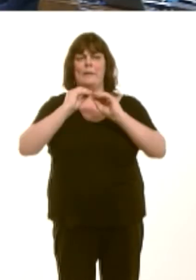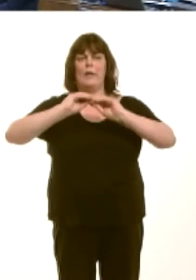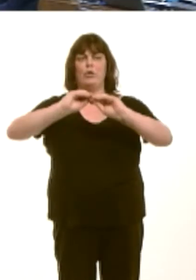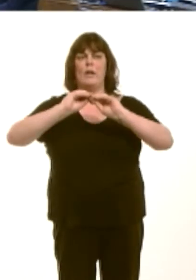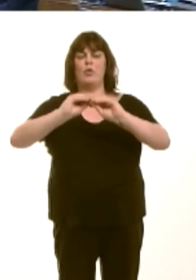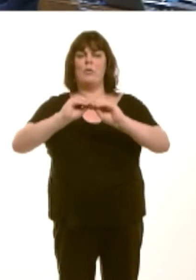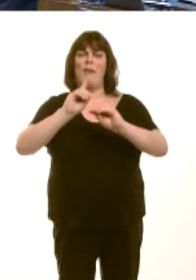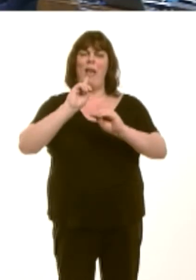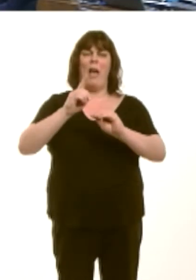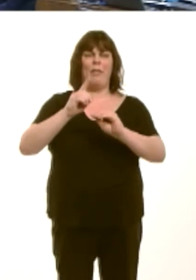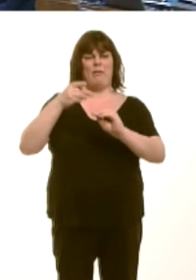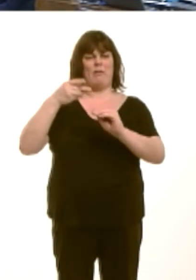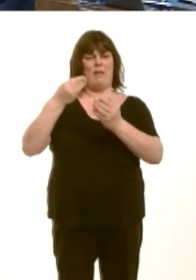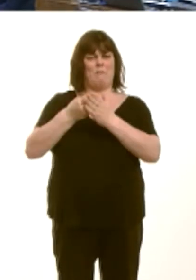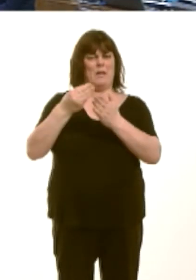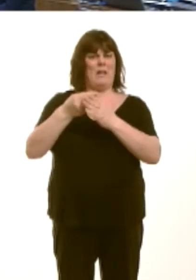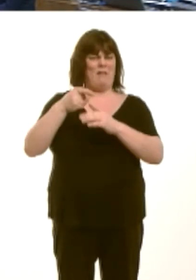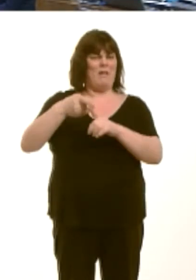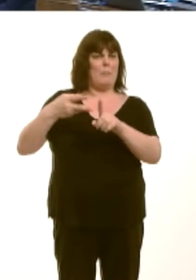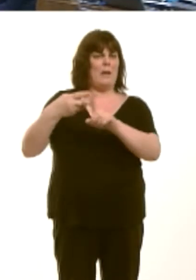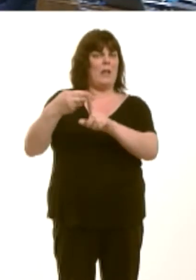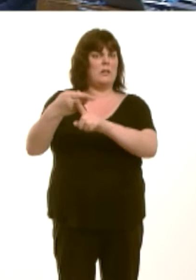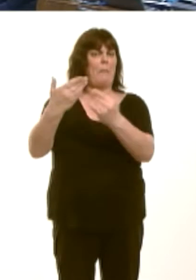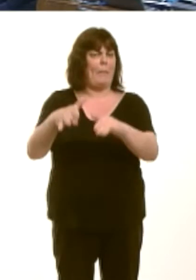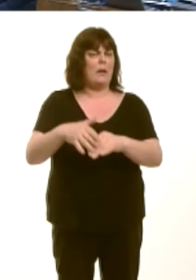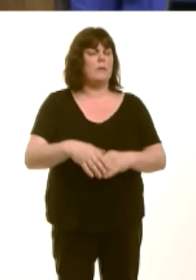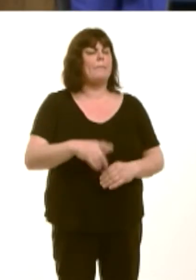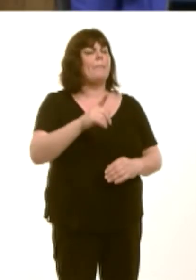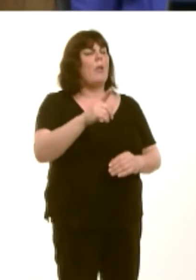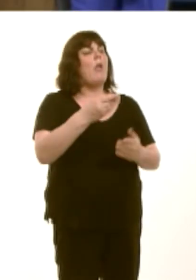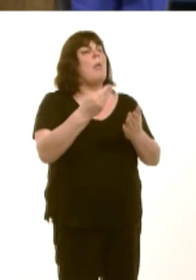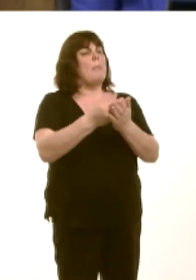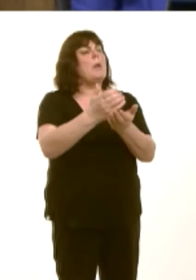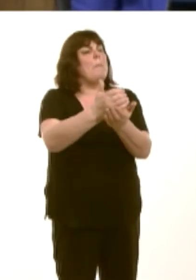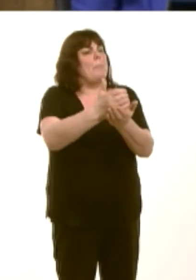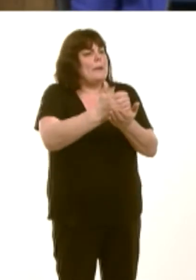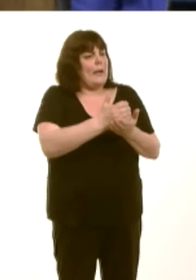Carwyn Jones: It's right to say that the protection is there for schools and not for colleges. That much is true.